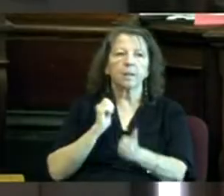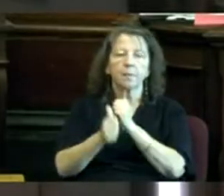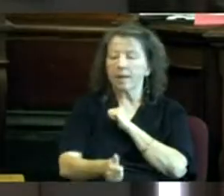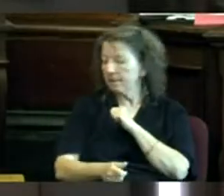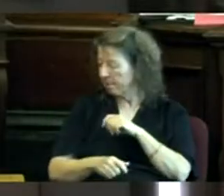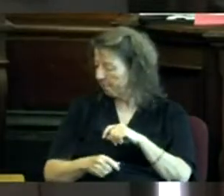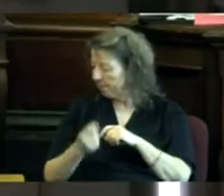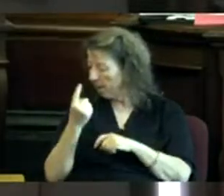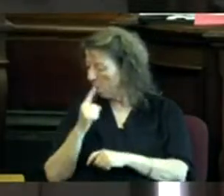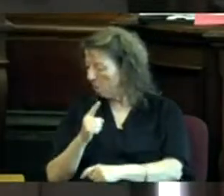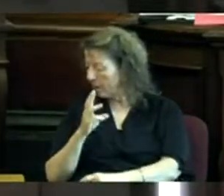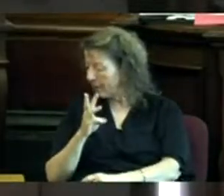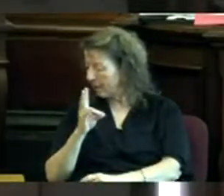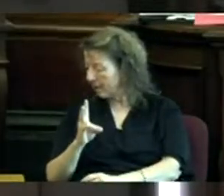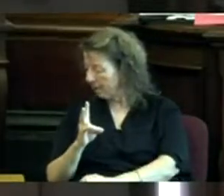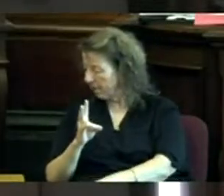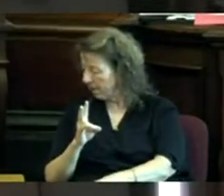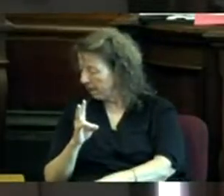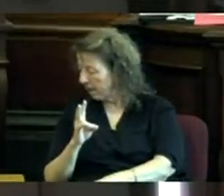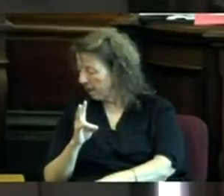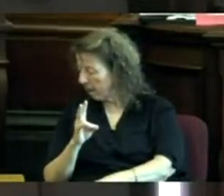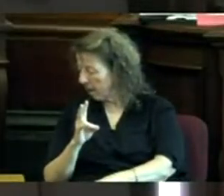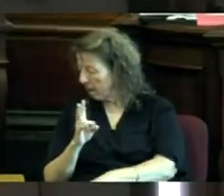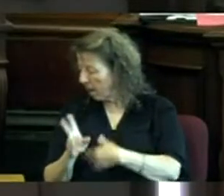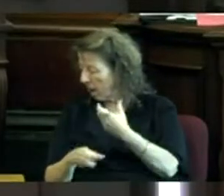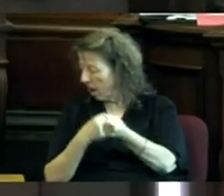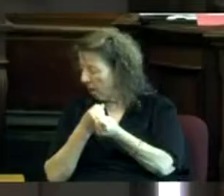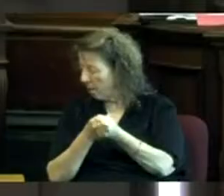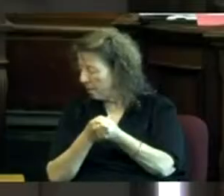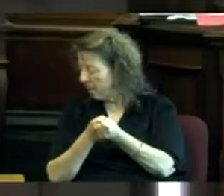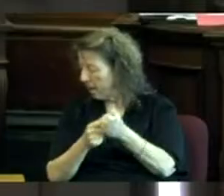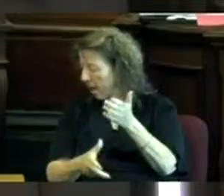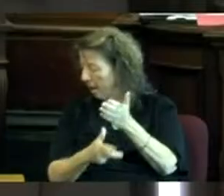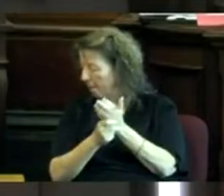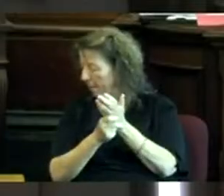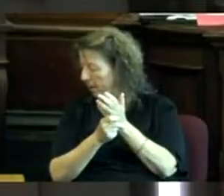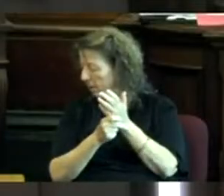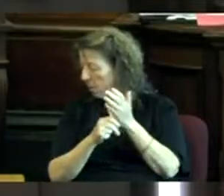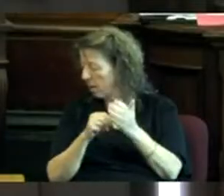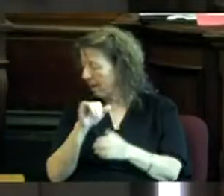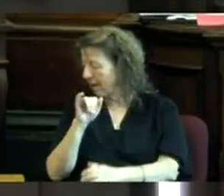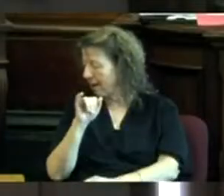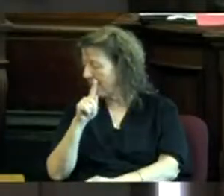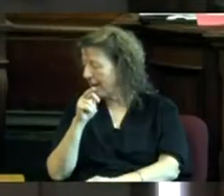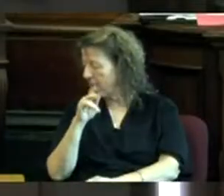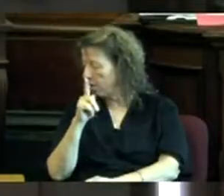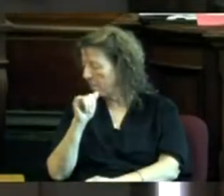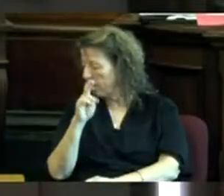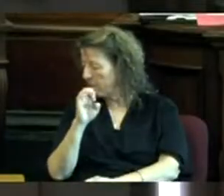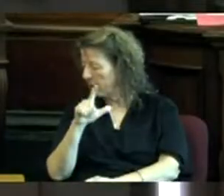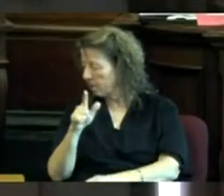seconded. All in favor, please say aye. Any opposed? No. Motion